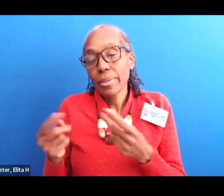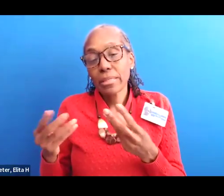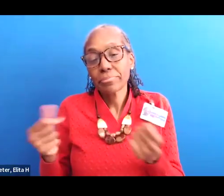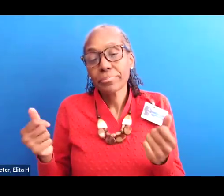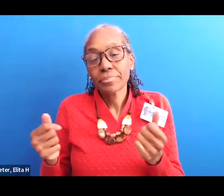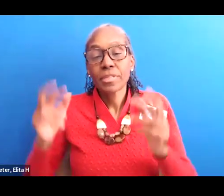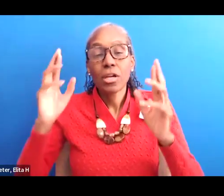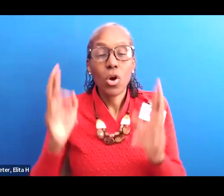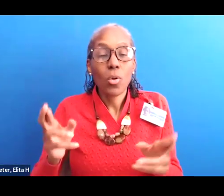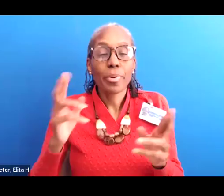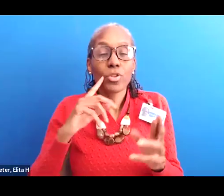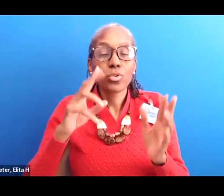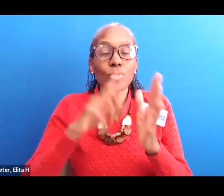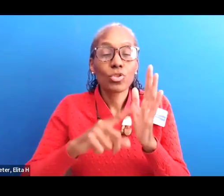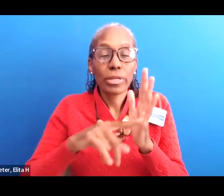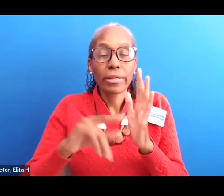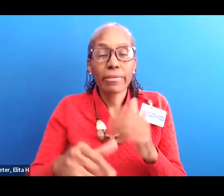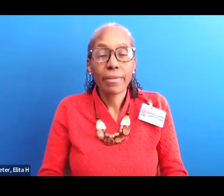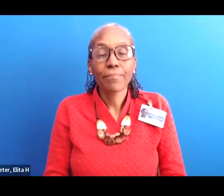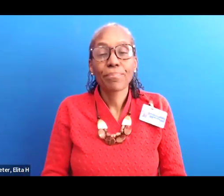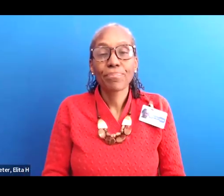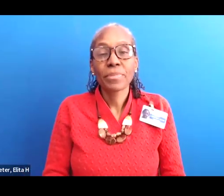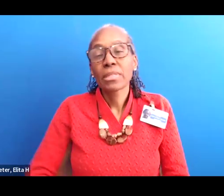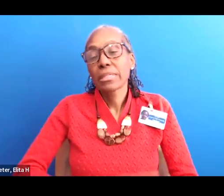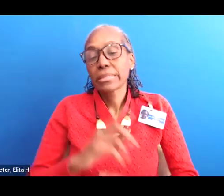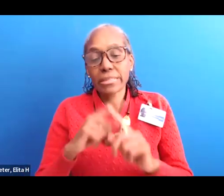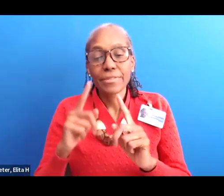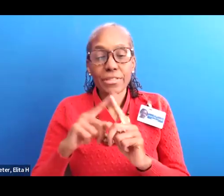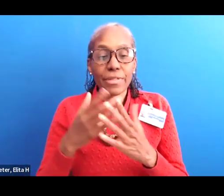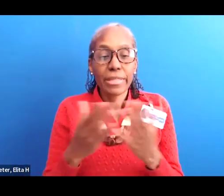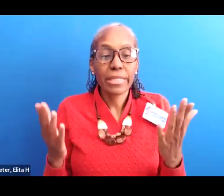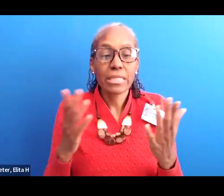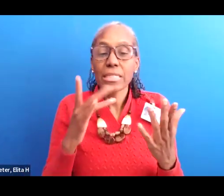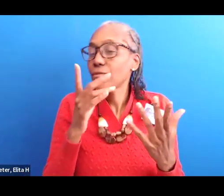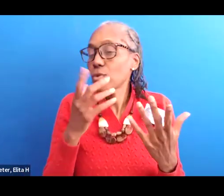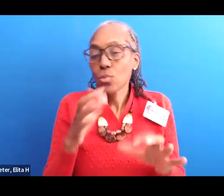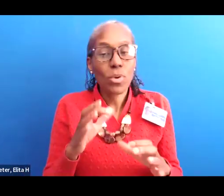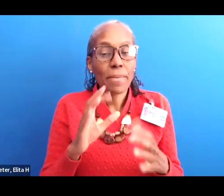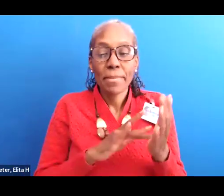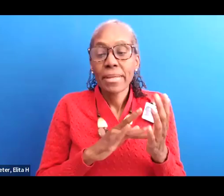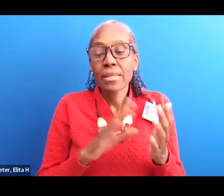I'm hoping that you look into that because there's all kinds of things. There's if you don't want to do medicine, there's biofeedback,